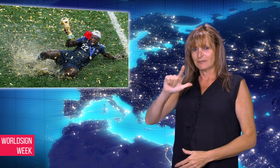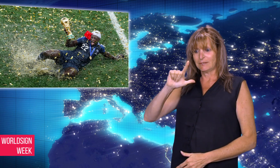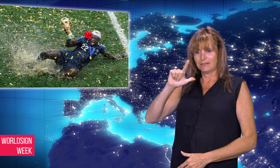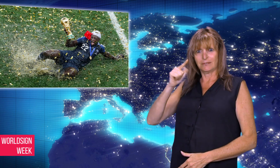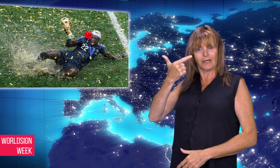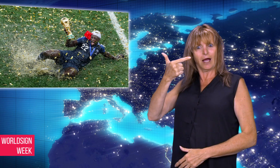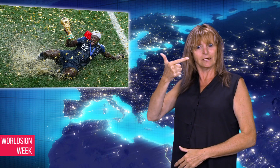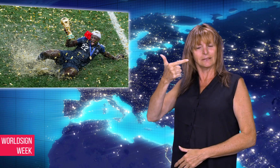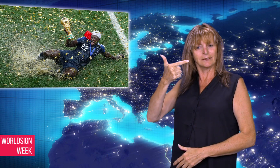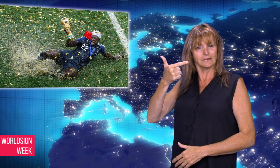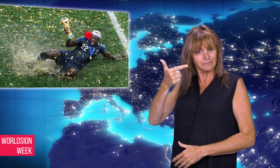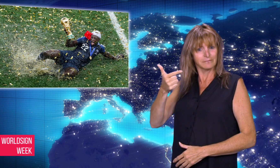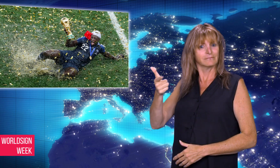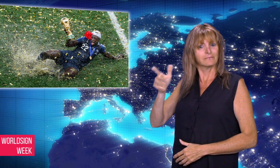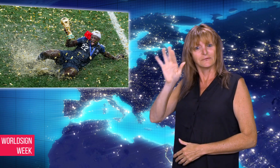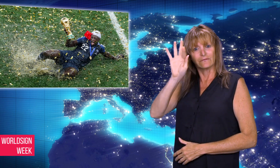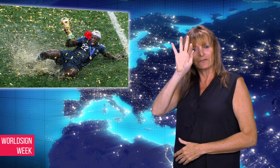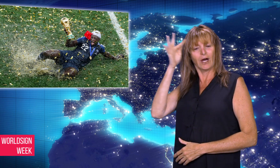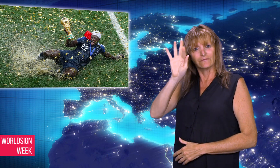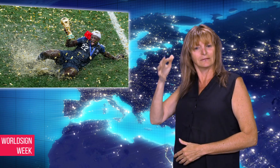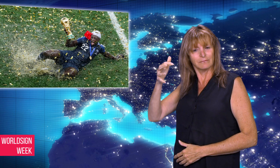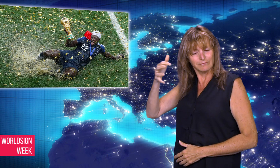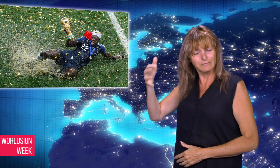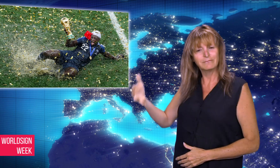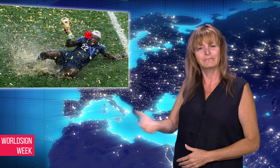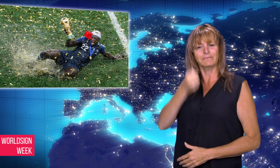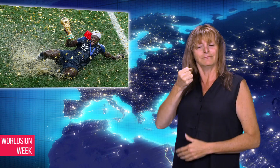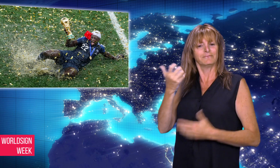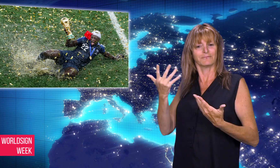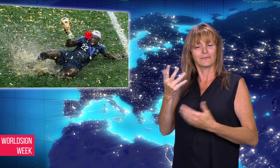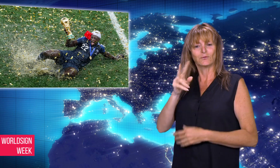For the second time, France has won